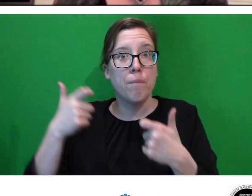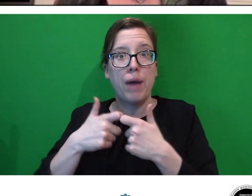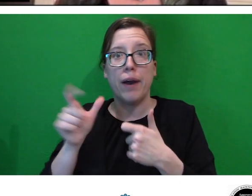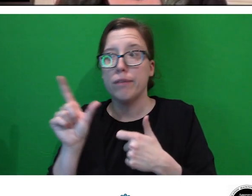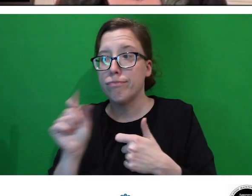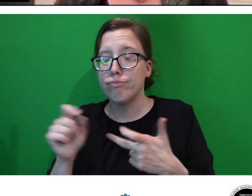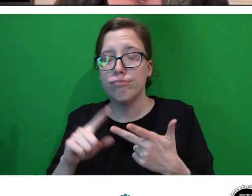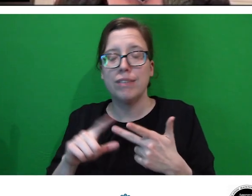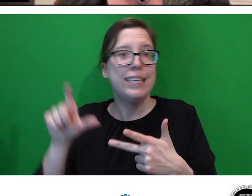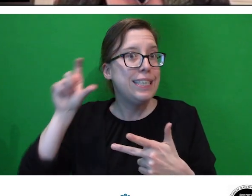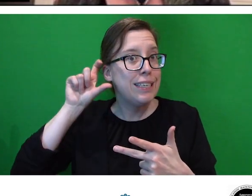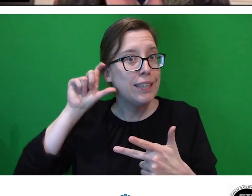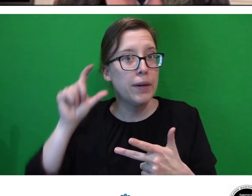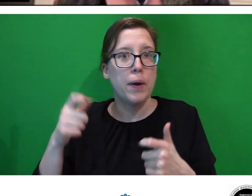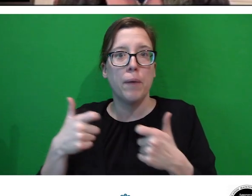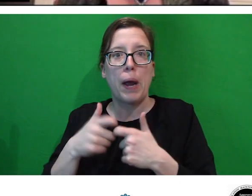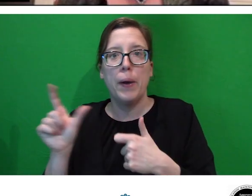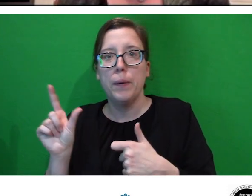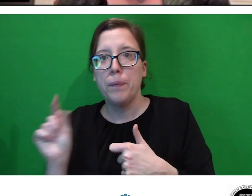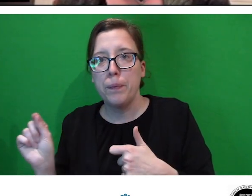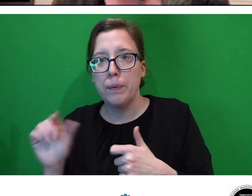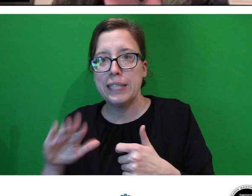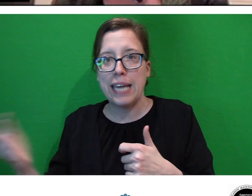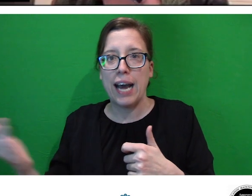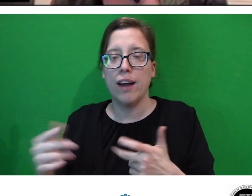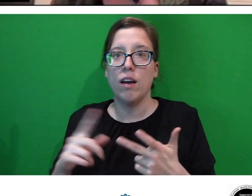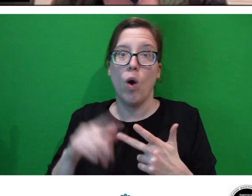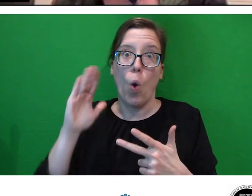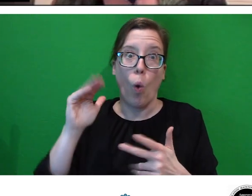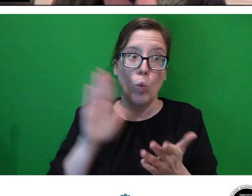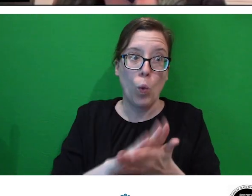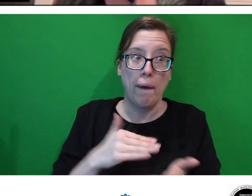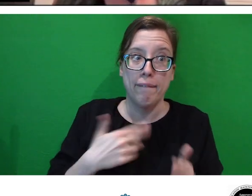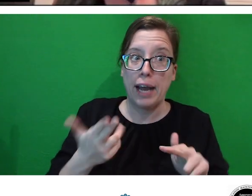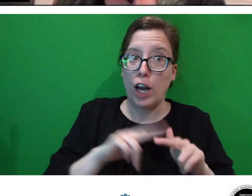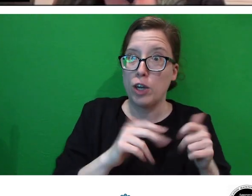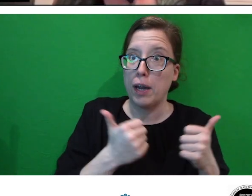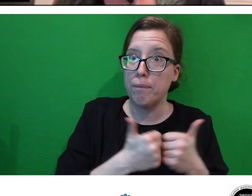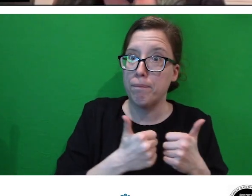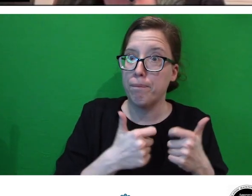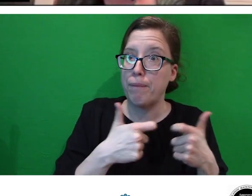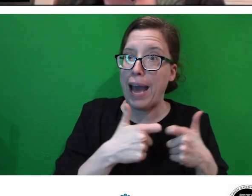They don't work in a bathtub. Batteries die. Kids with cochlear implants,